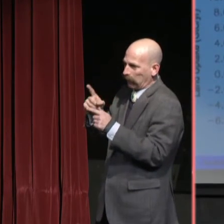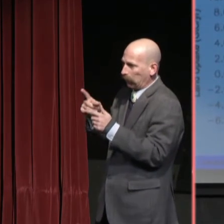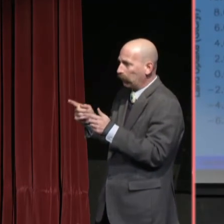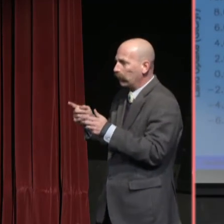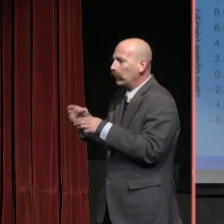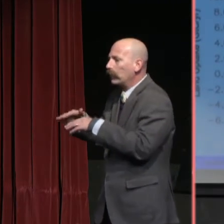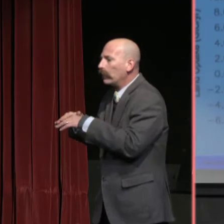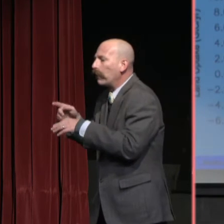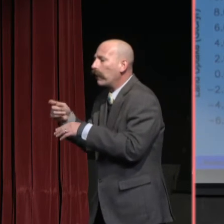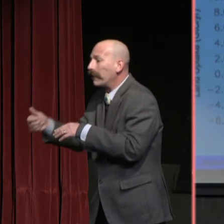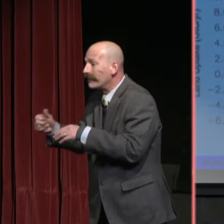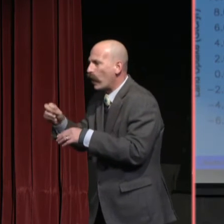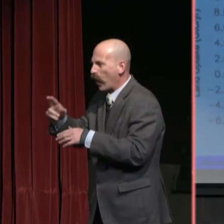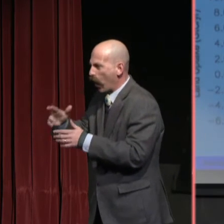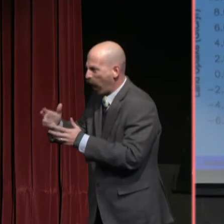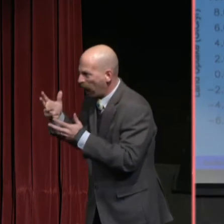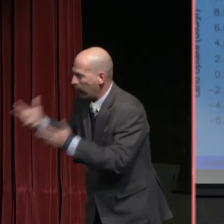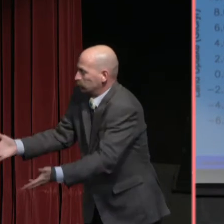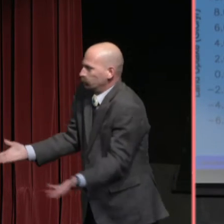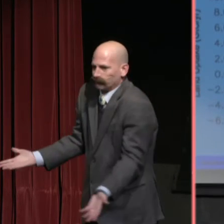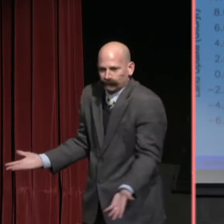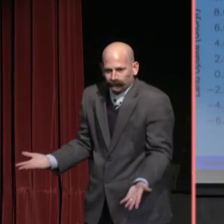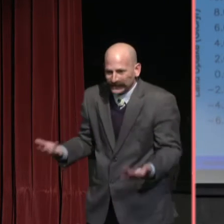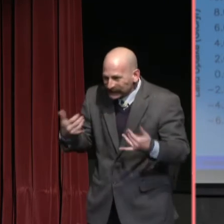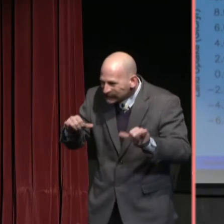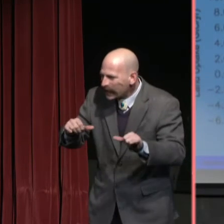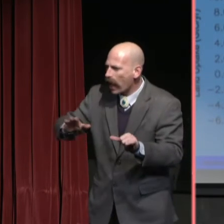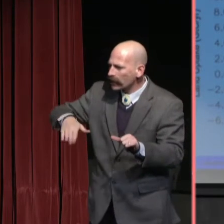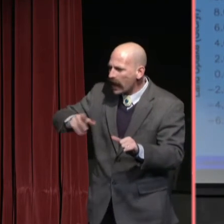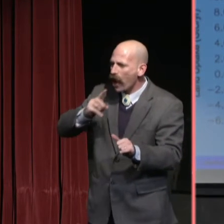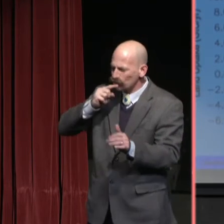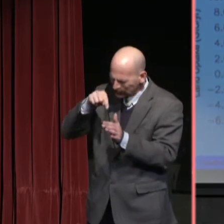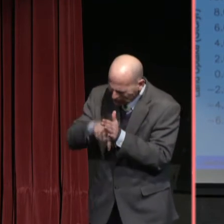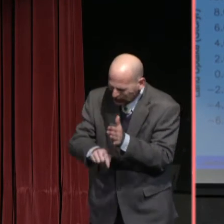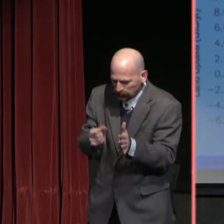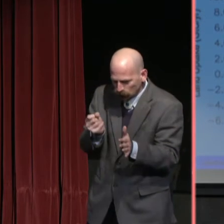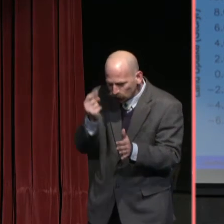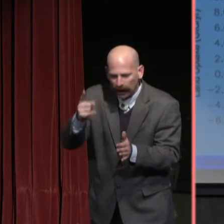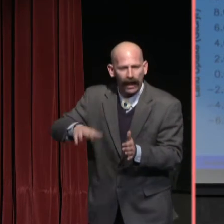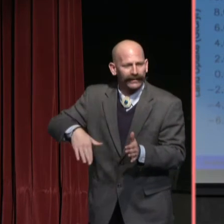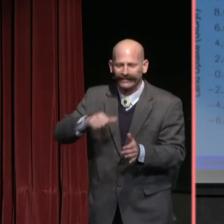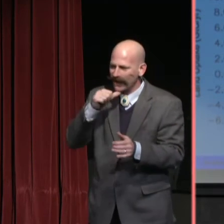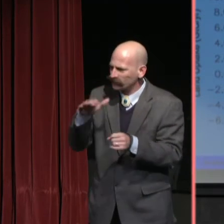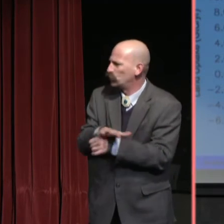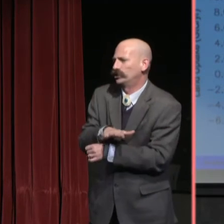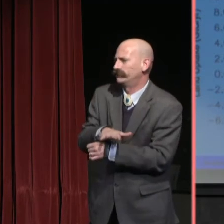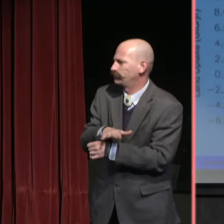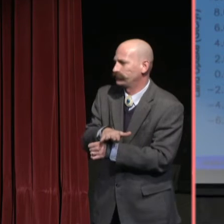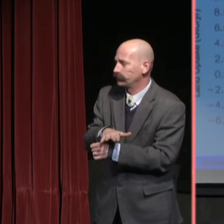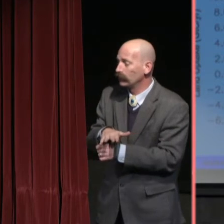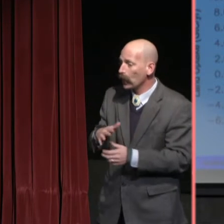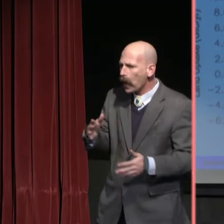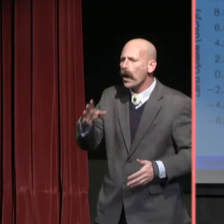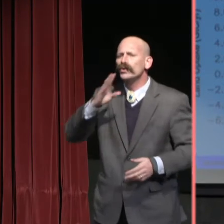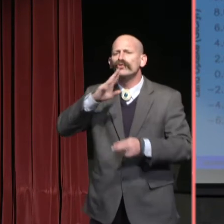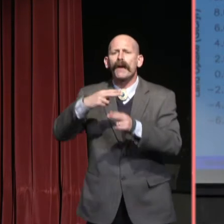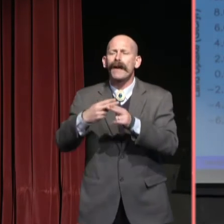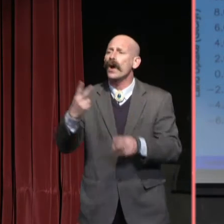It's because we don't understand this well enough that we need to keep studying because we talk about 2 degrees warming being dangerous,